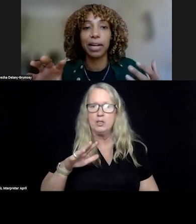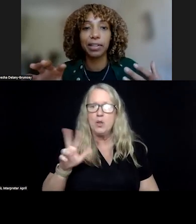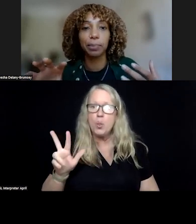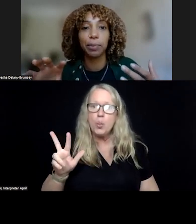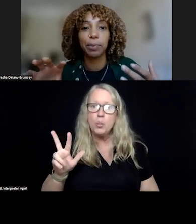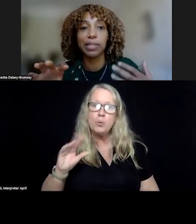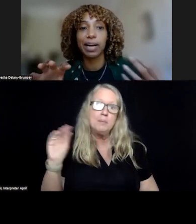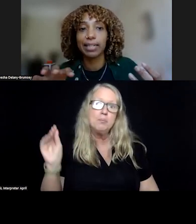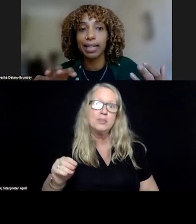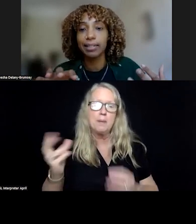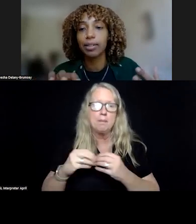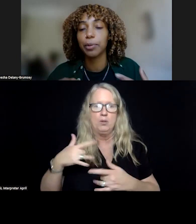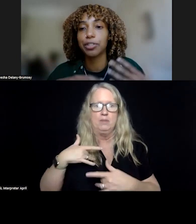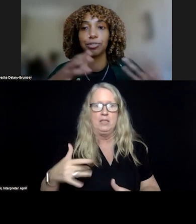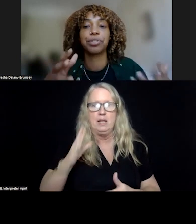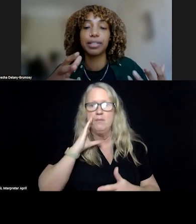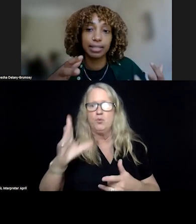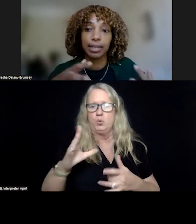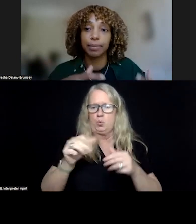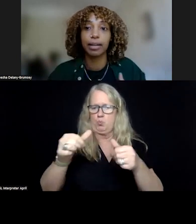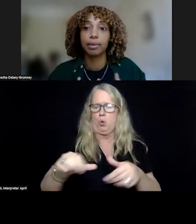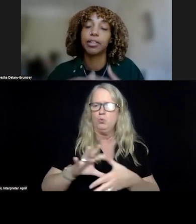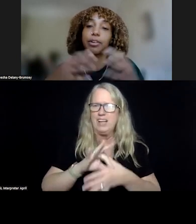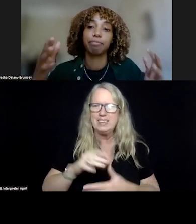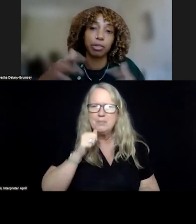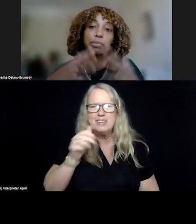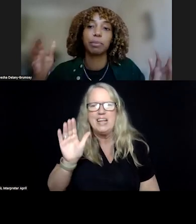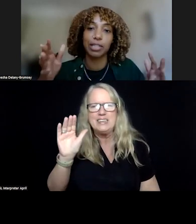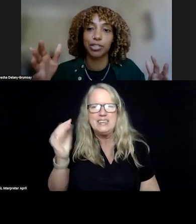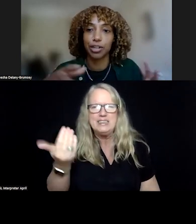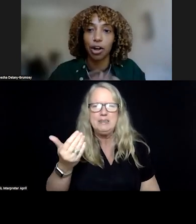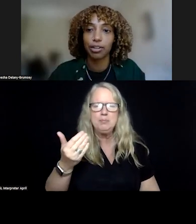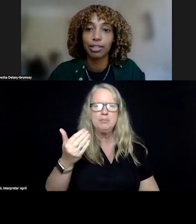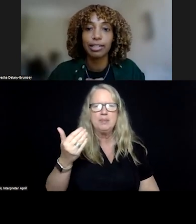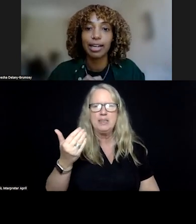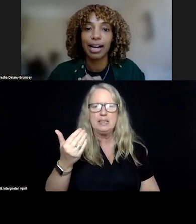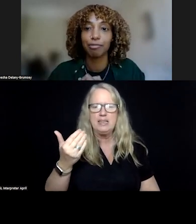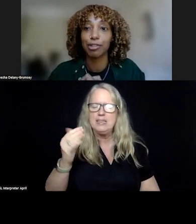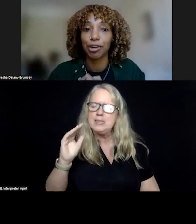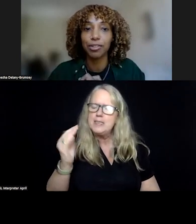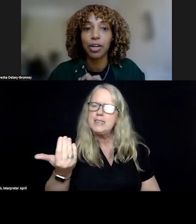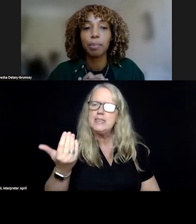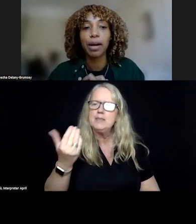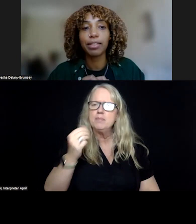LIKELY TO POST CONTENT. THAT SEEMS LIKE A NON-RESULT.